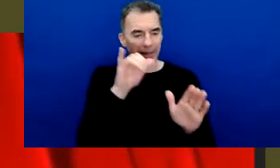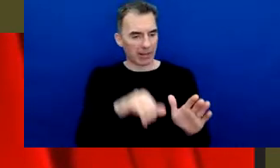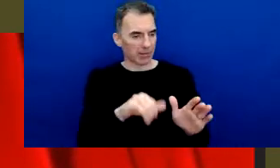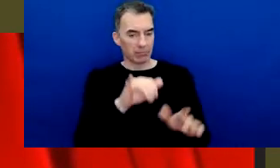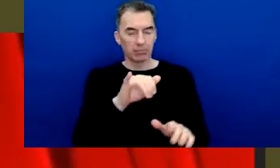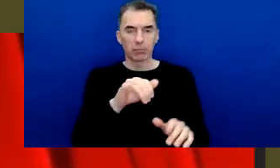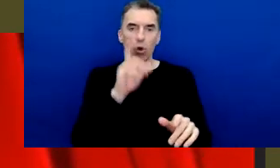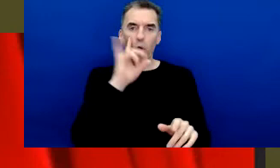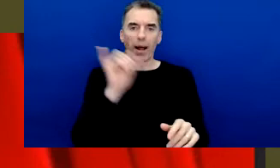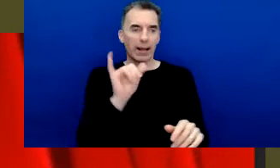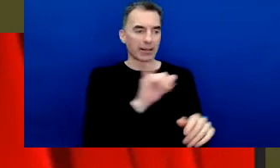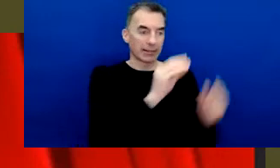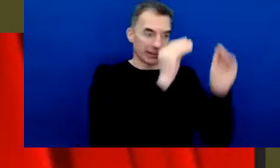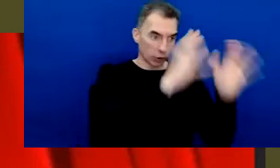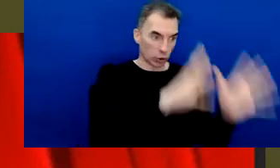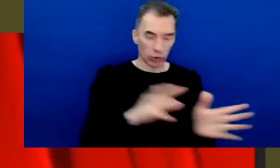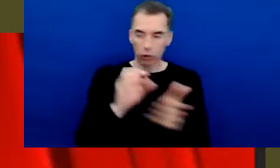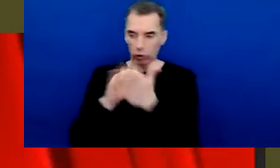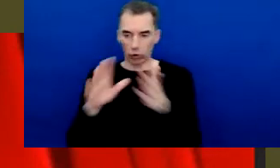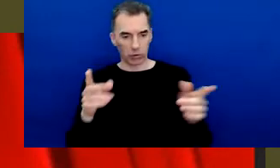and the students of how the class will operate